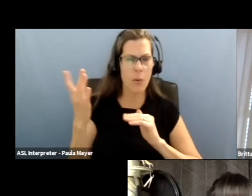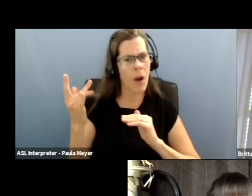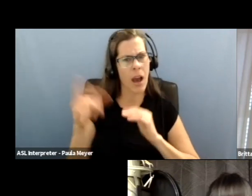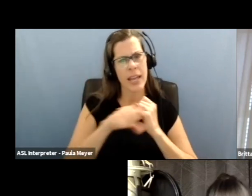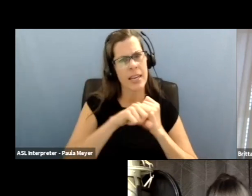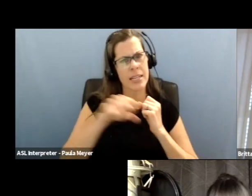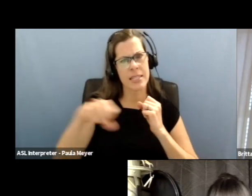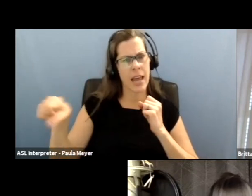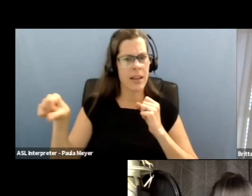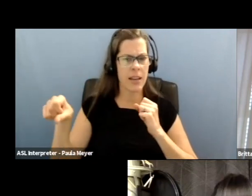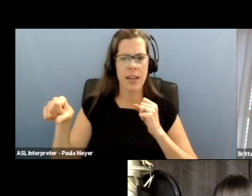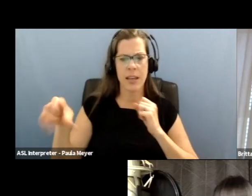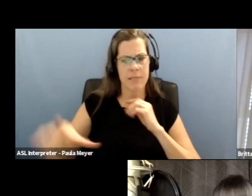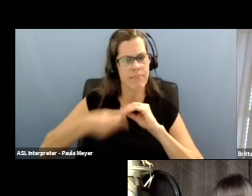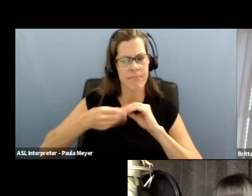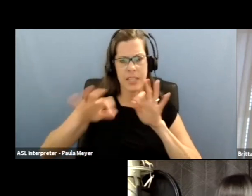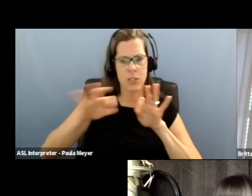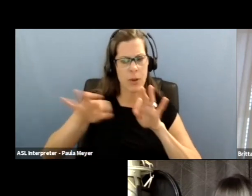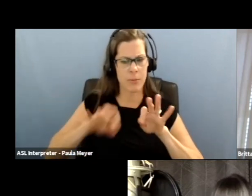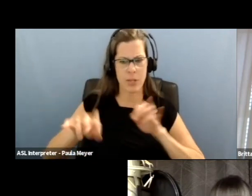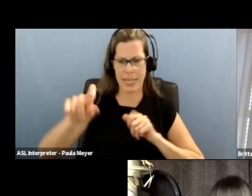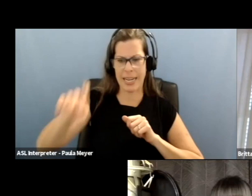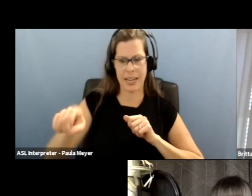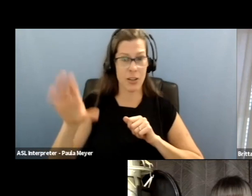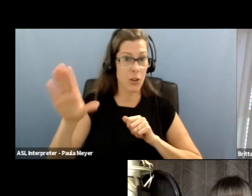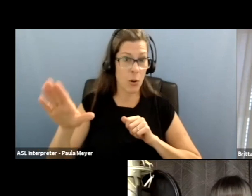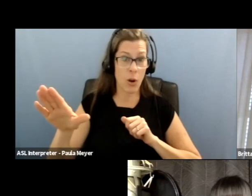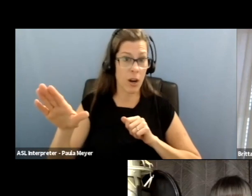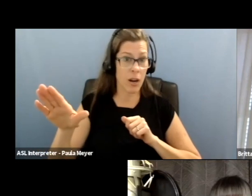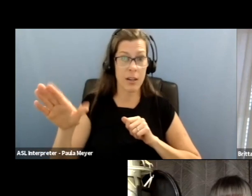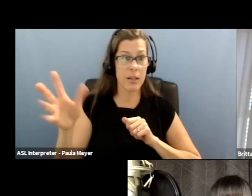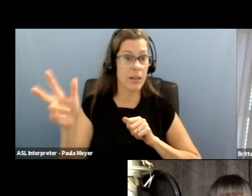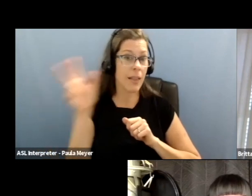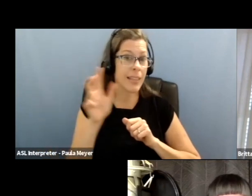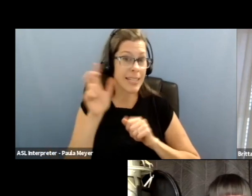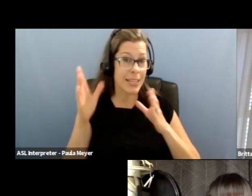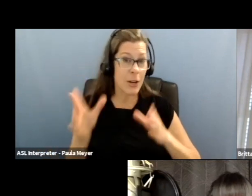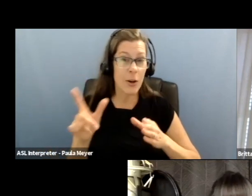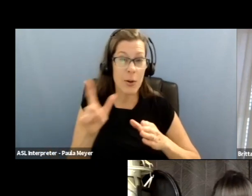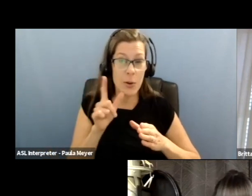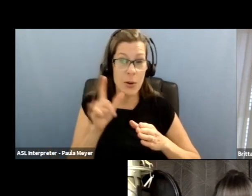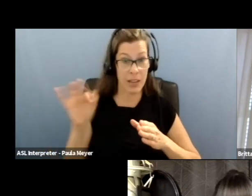Who is your audience for it? Because for the most part, if you need extended audio description,